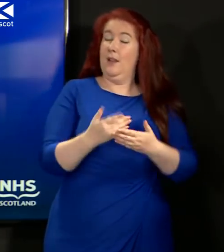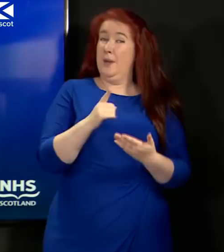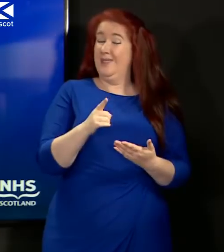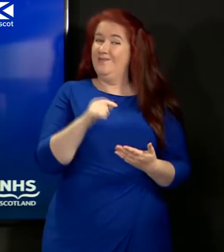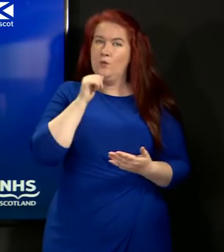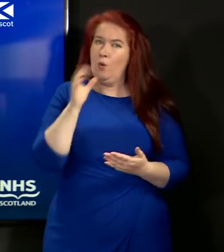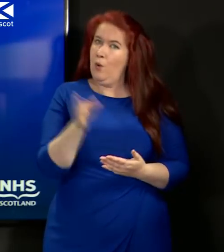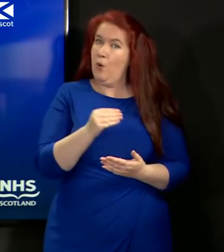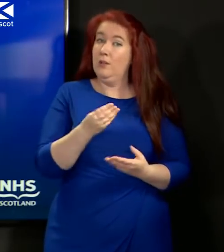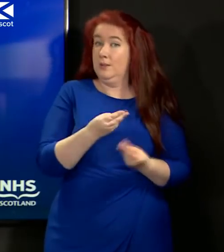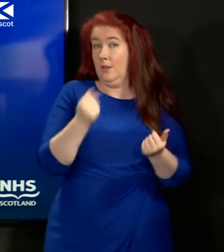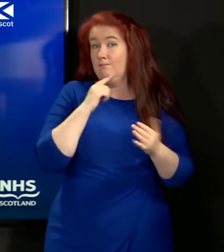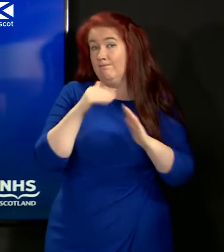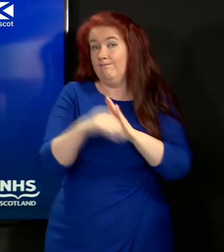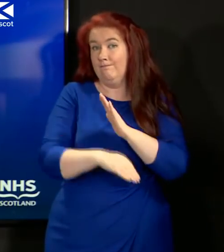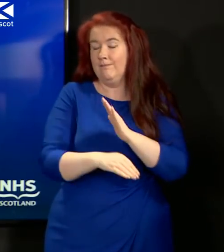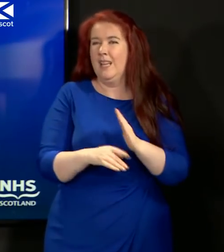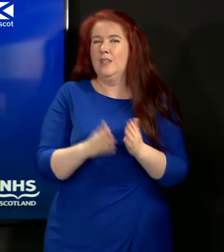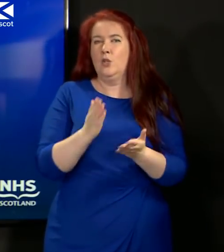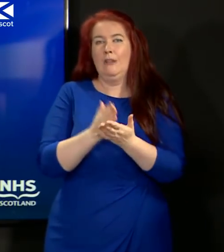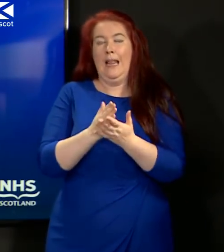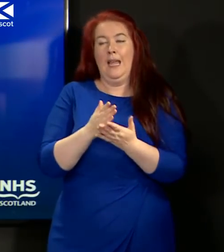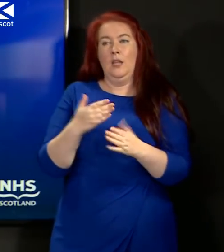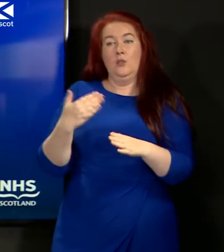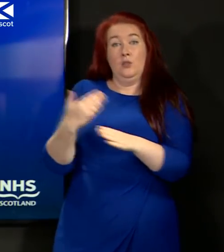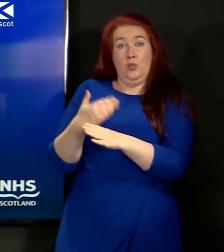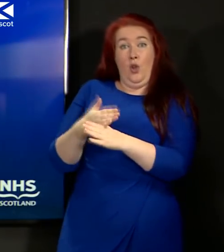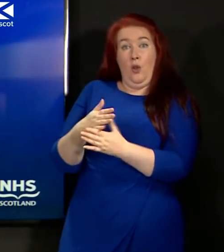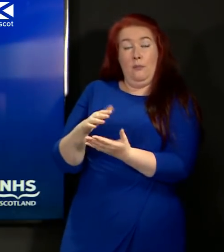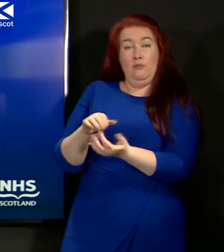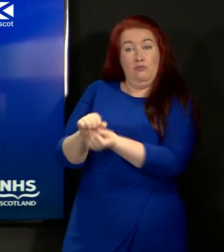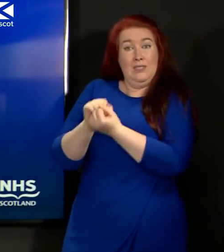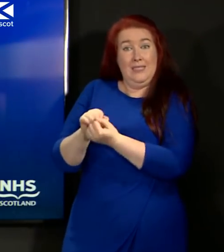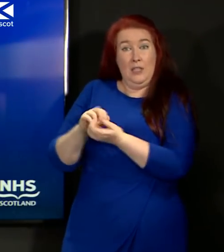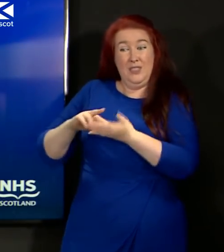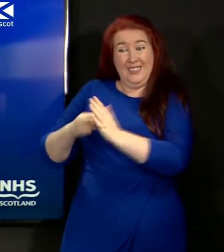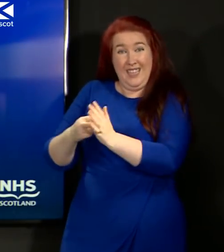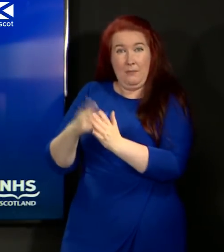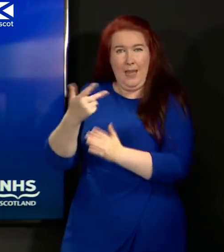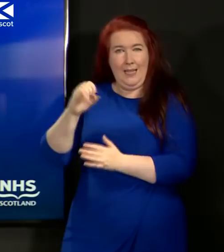scheme is disguising what the unemployment figures are likely to be. And just as the